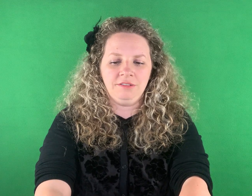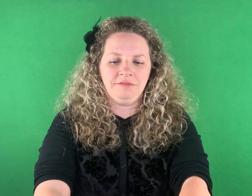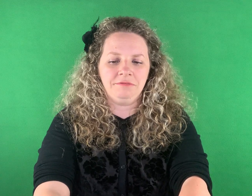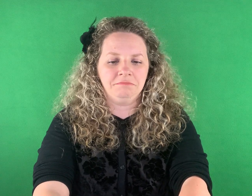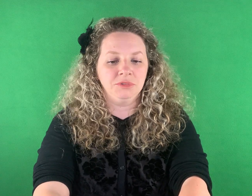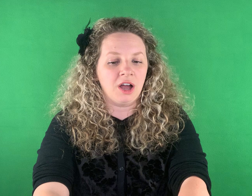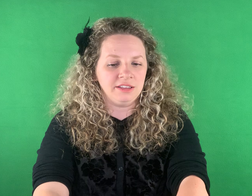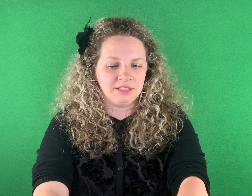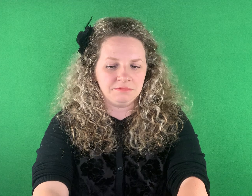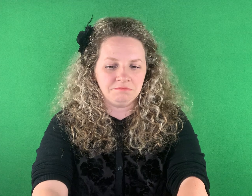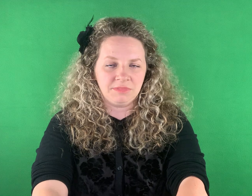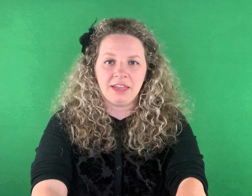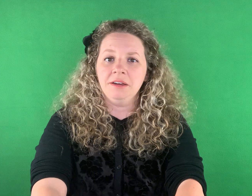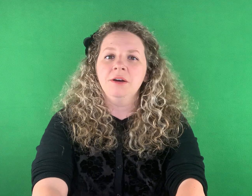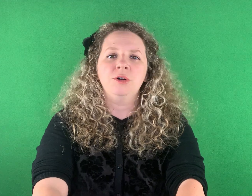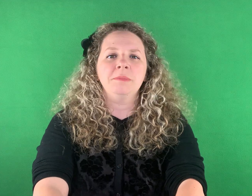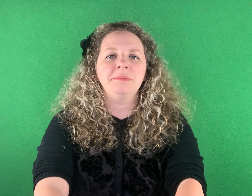NOT BY MYSELF